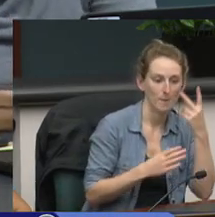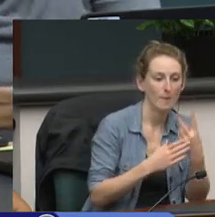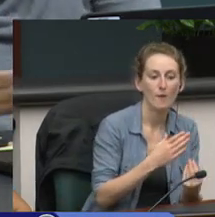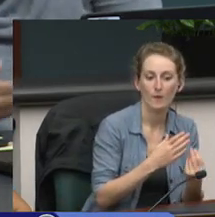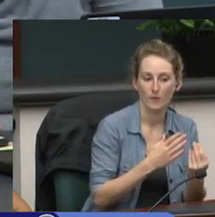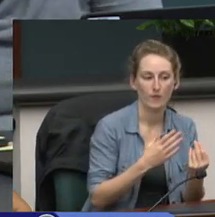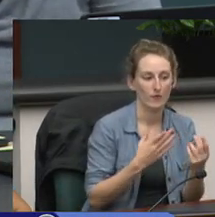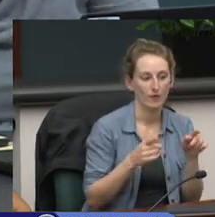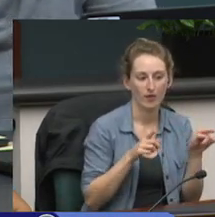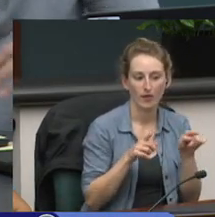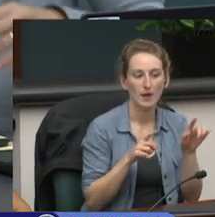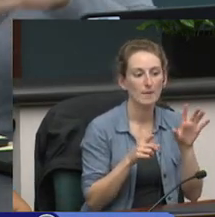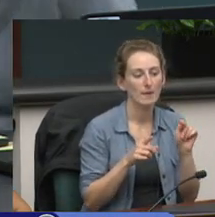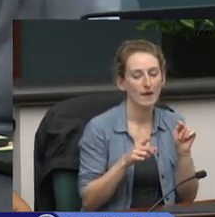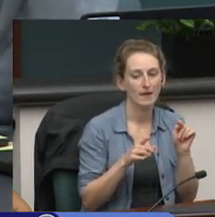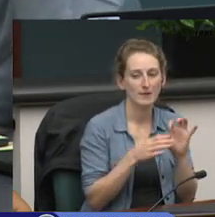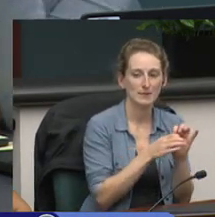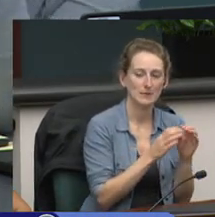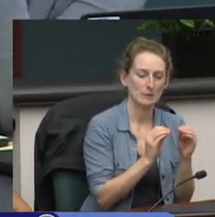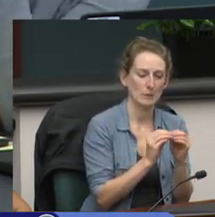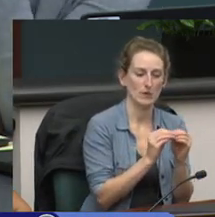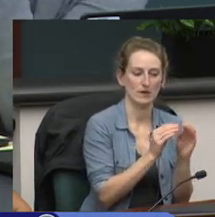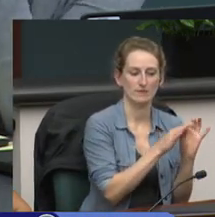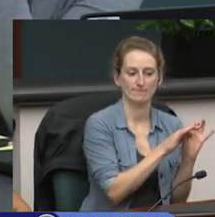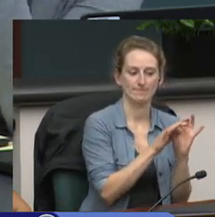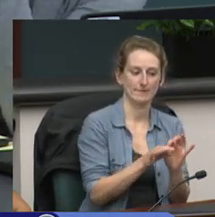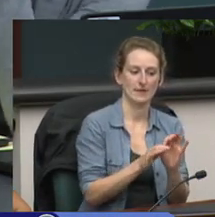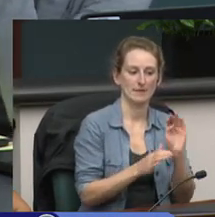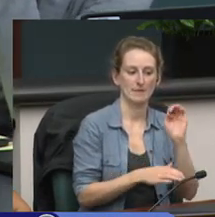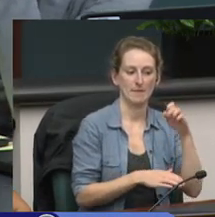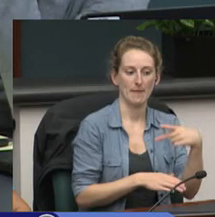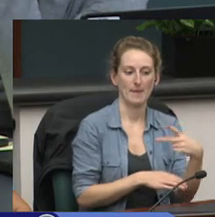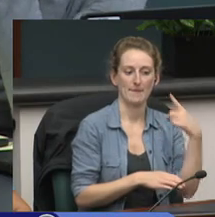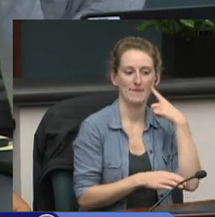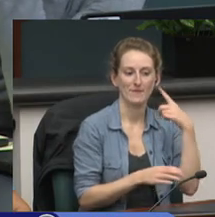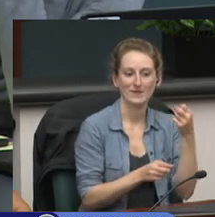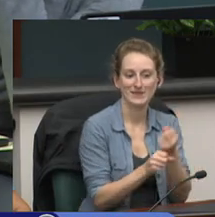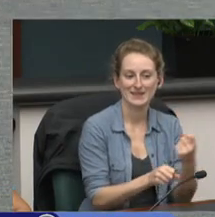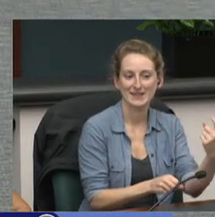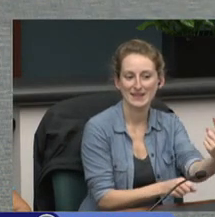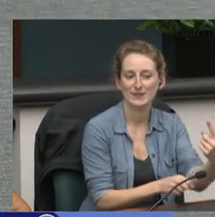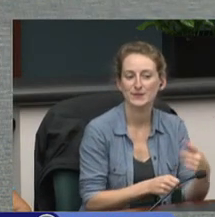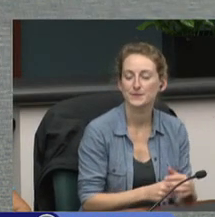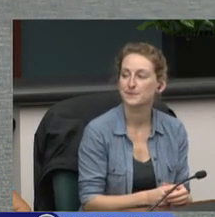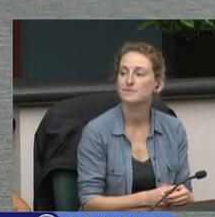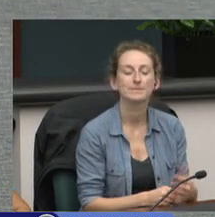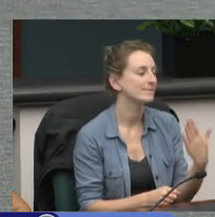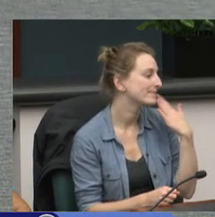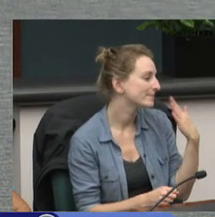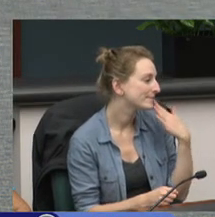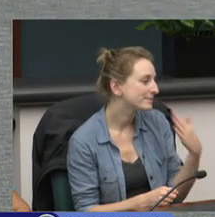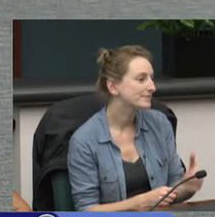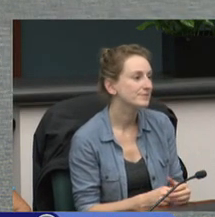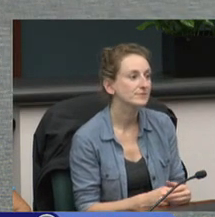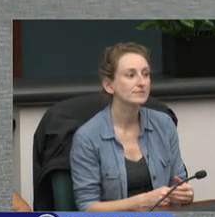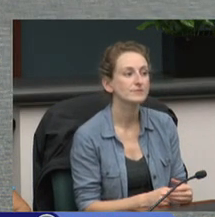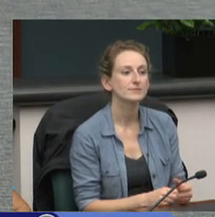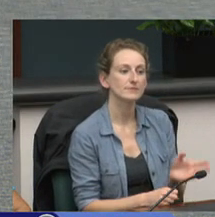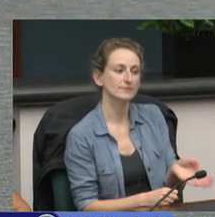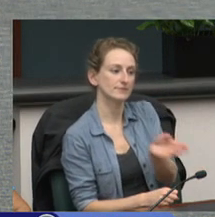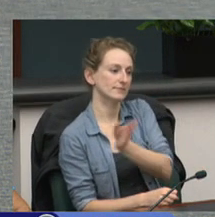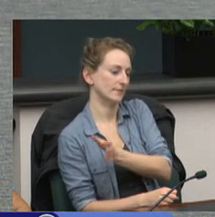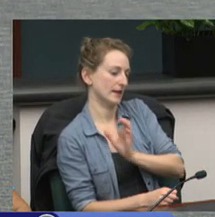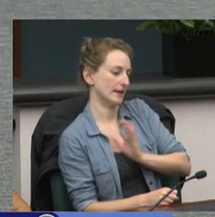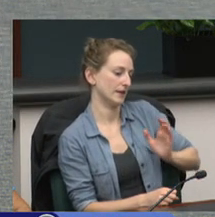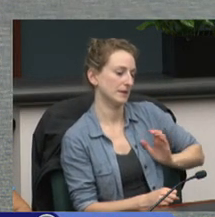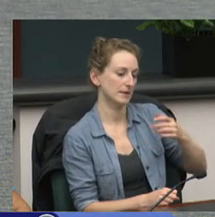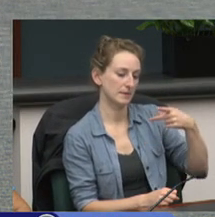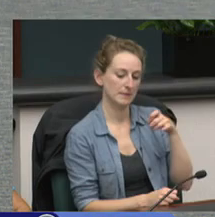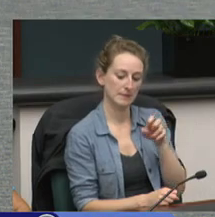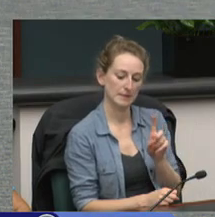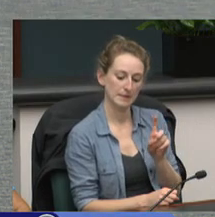mapping question that we'll take on next year consumer Piedmont Smith yeah back